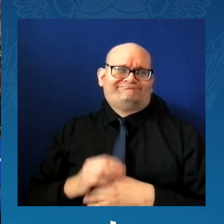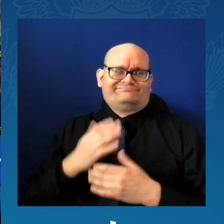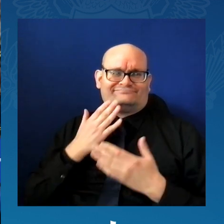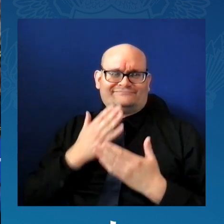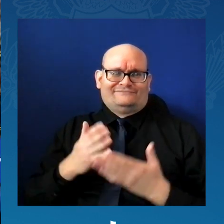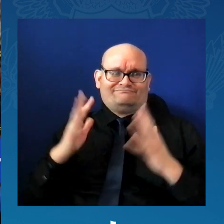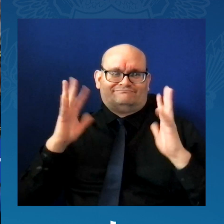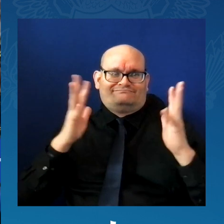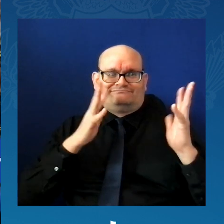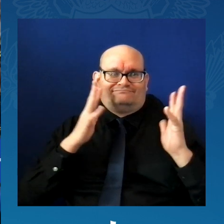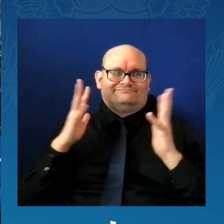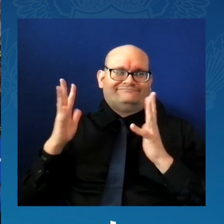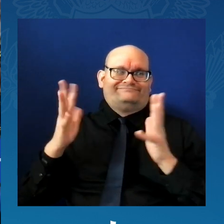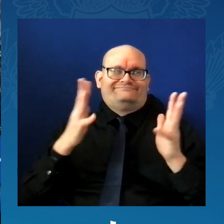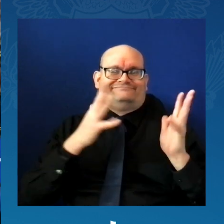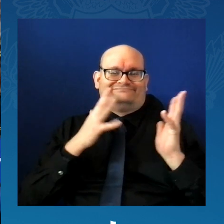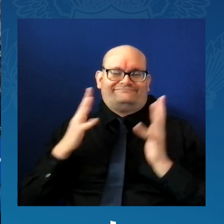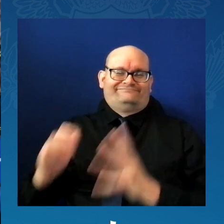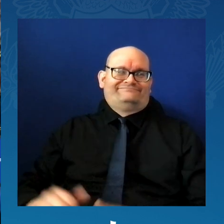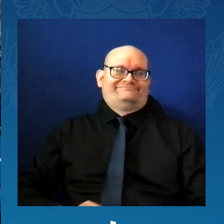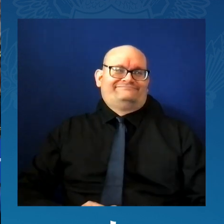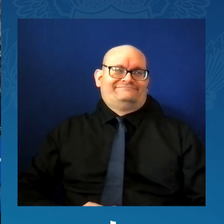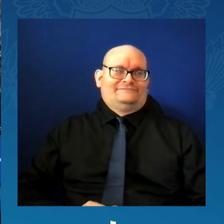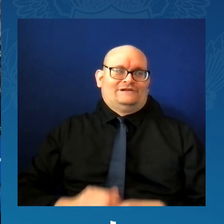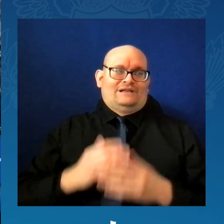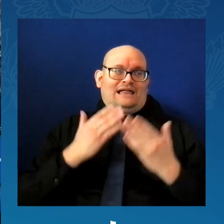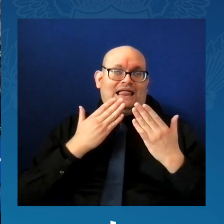Well, thank you to the panelists. I'd like to now turn to members of the Council